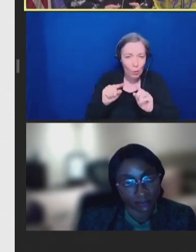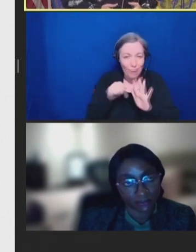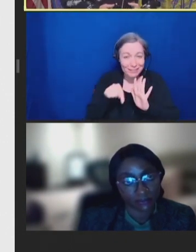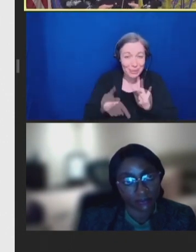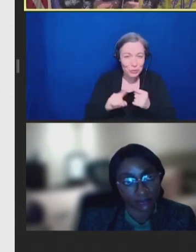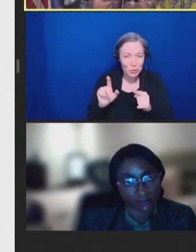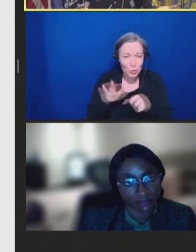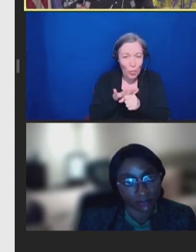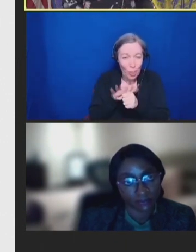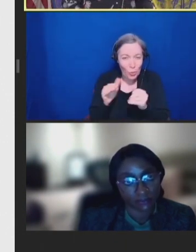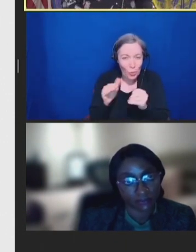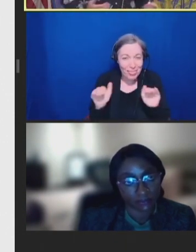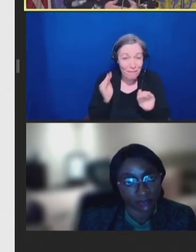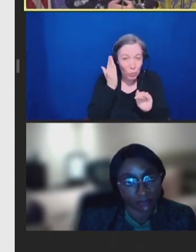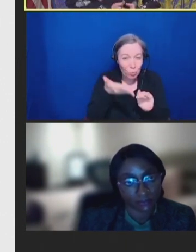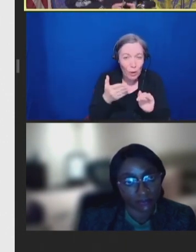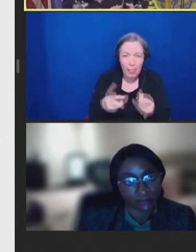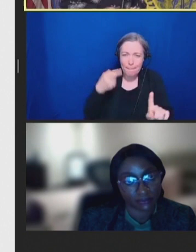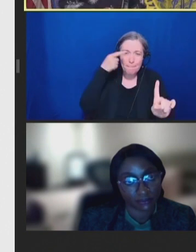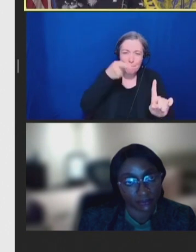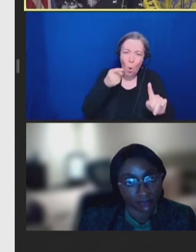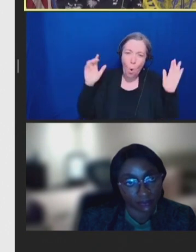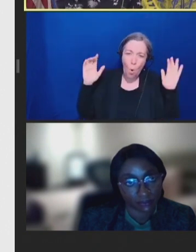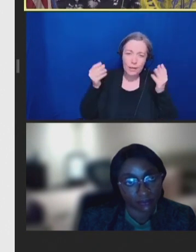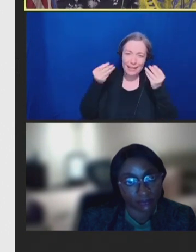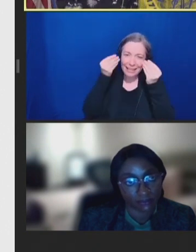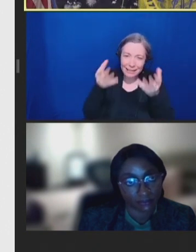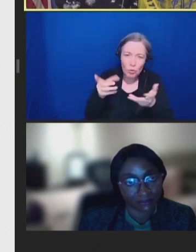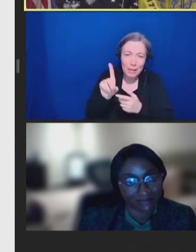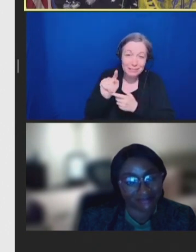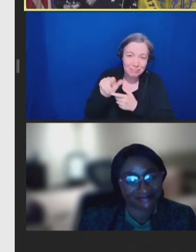trying to always be data driven. And thank you for finding the slide. I appreciate it.